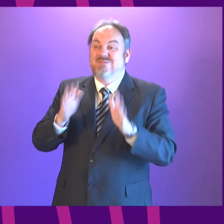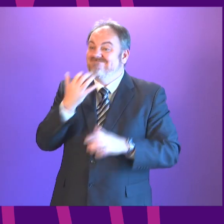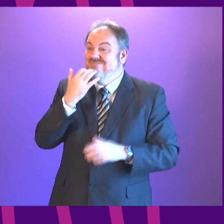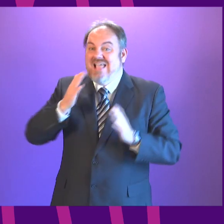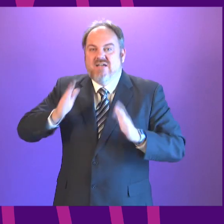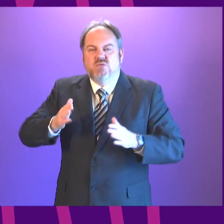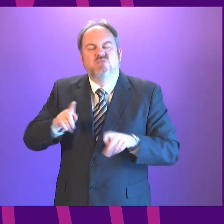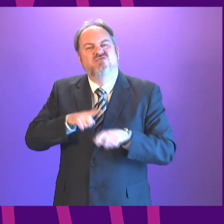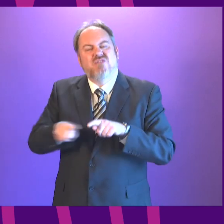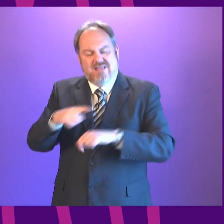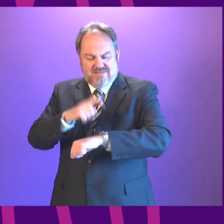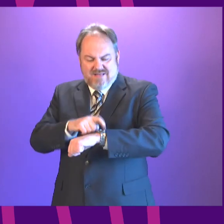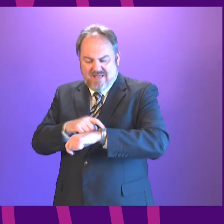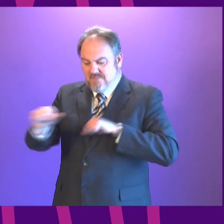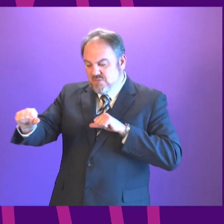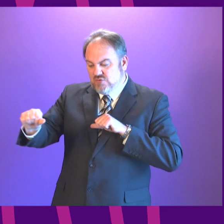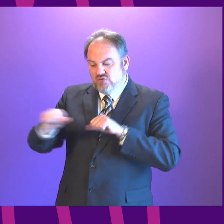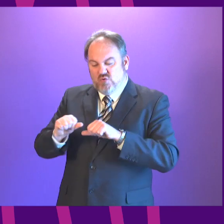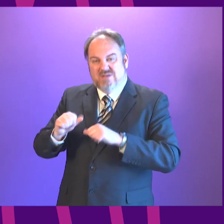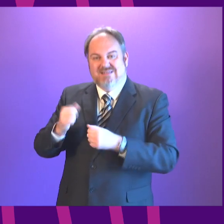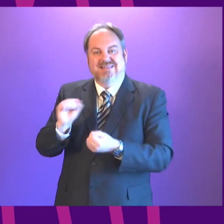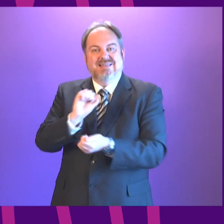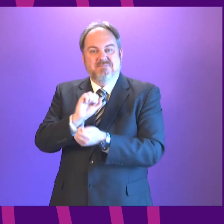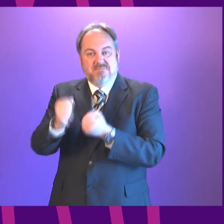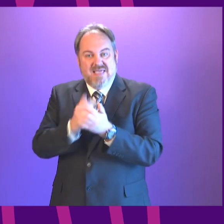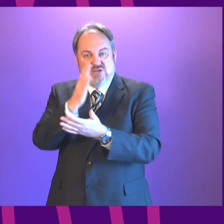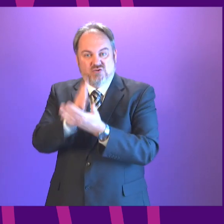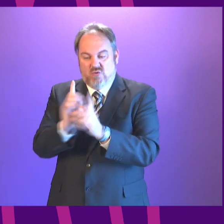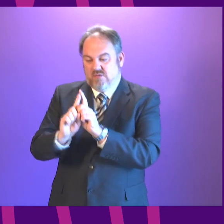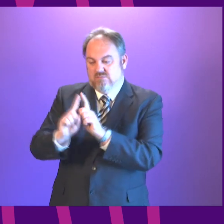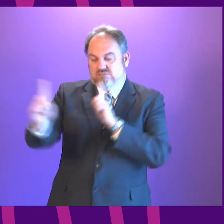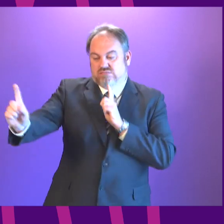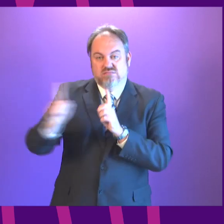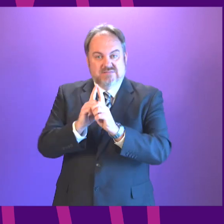short as possible, keep a safe distance as far as possible, wash your hands and surfaces